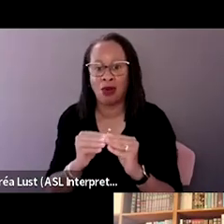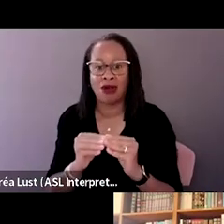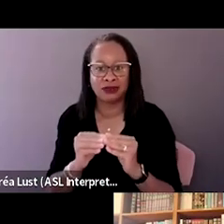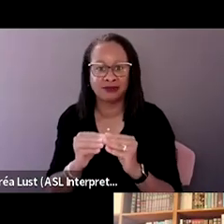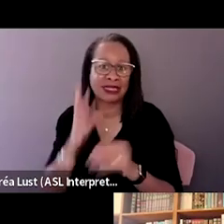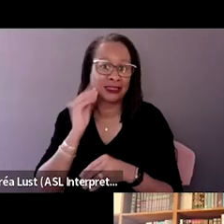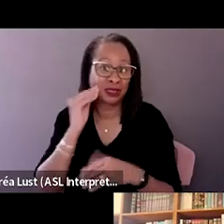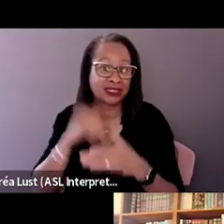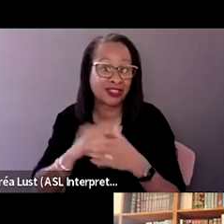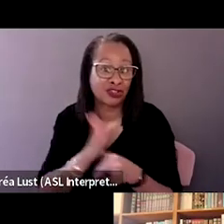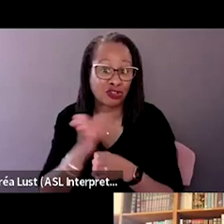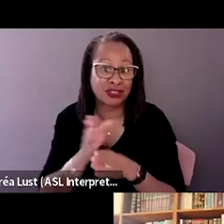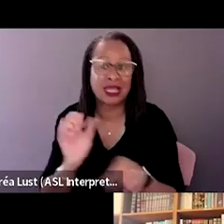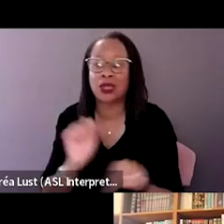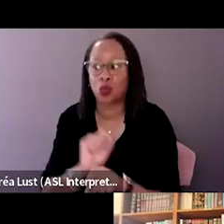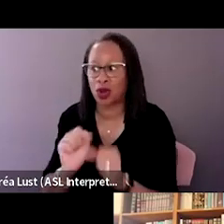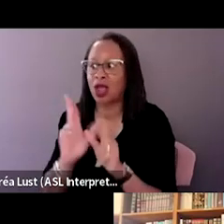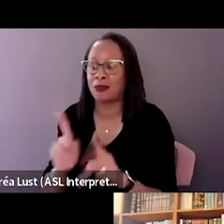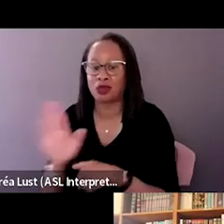your story materials with you. So that's a thought.